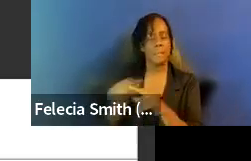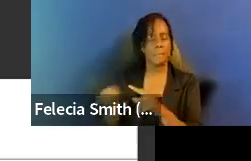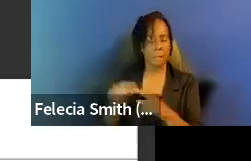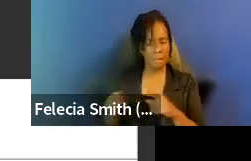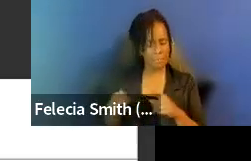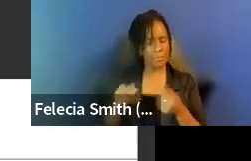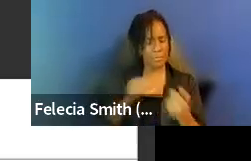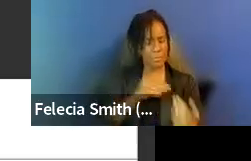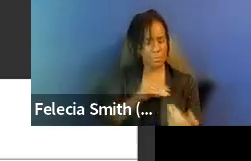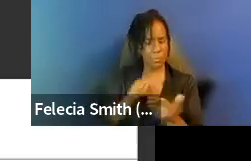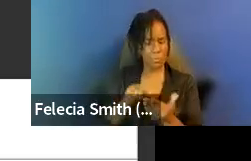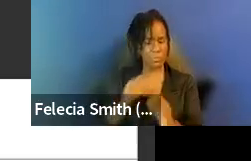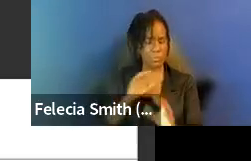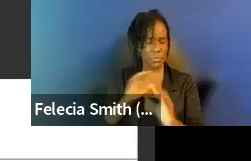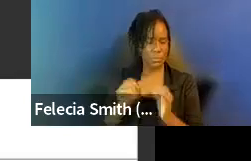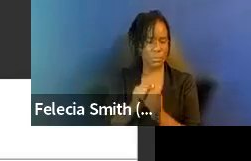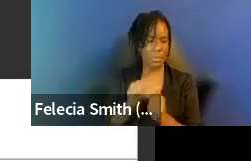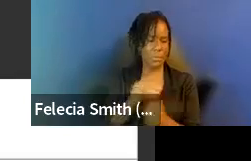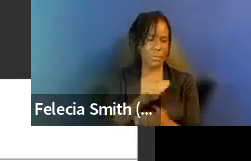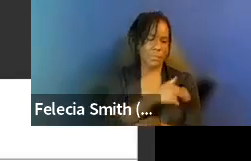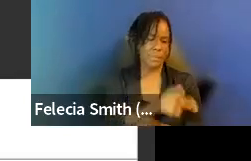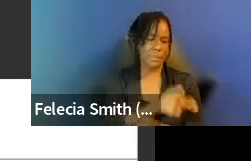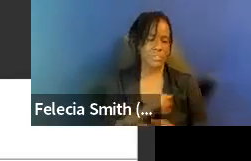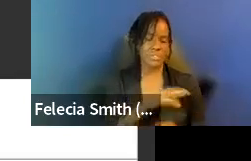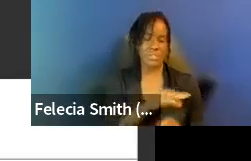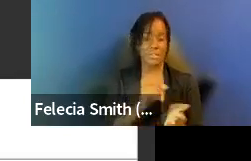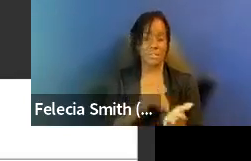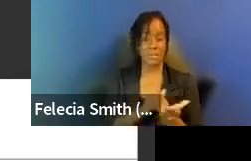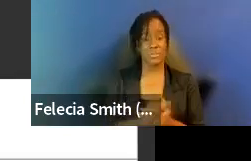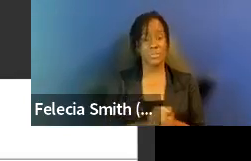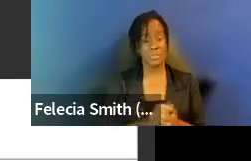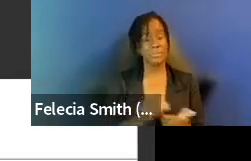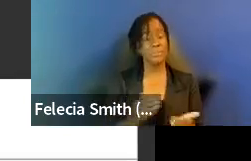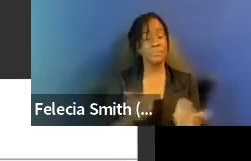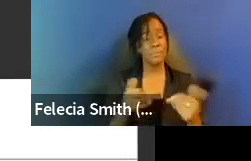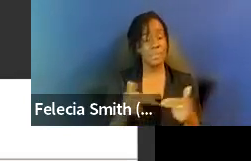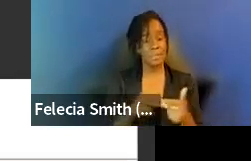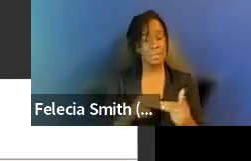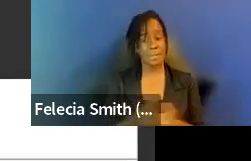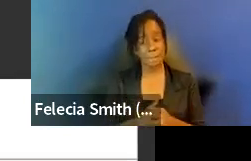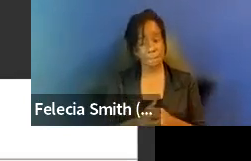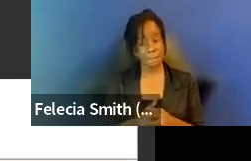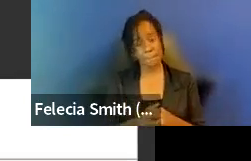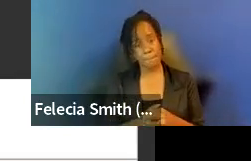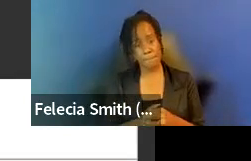default for a lot of these is a text based communication. Perhaps there are ways to have